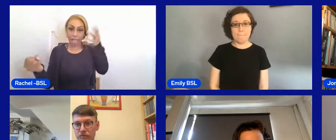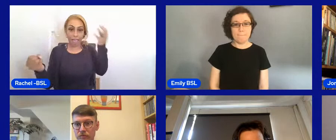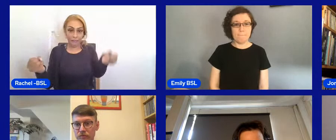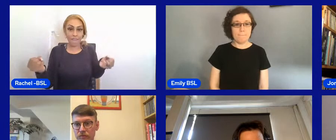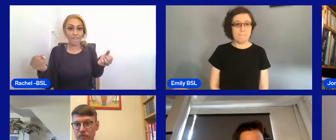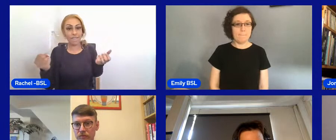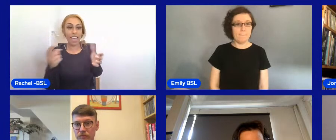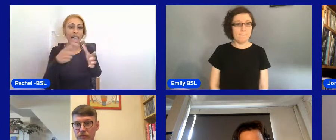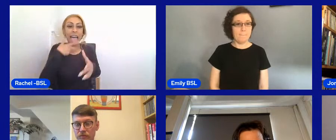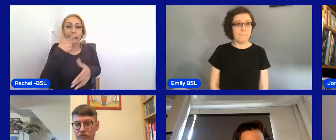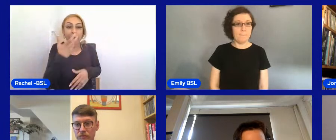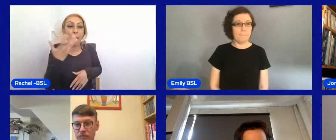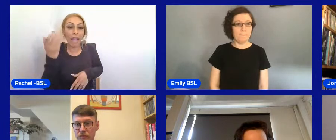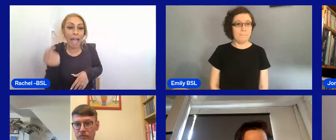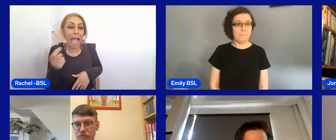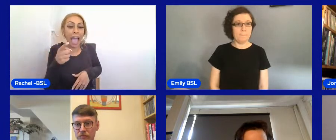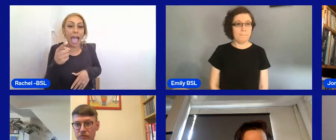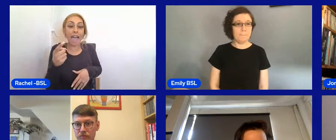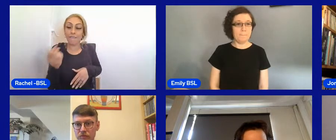but the things that appear